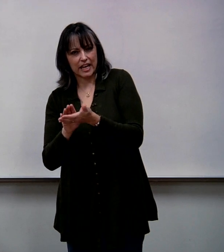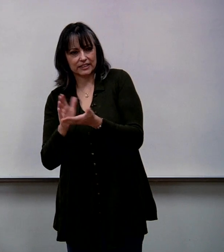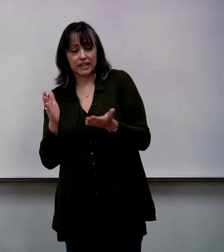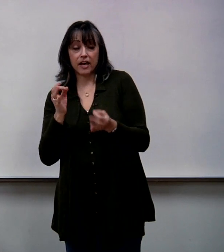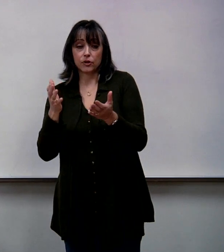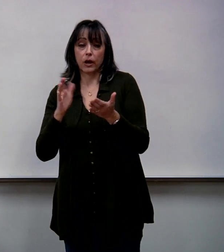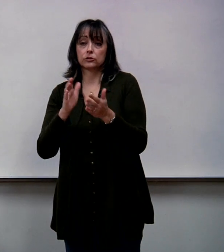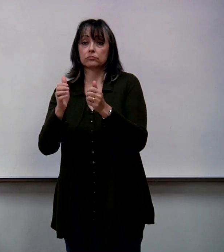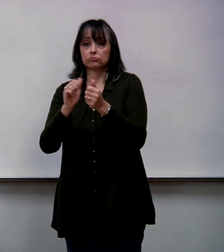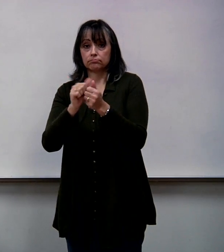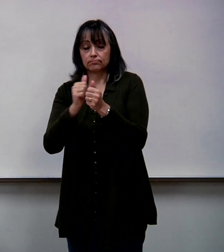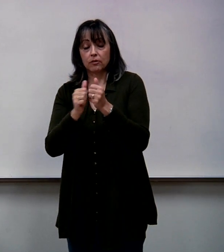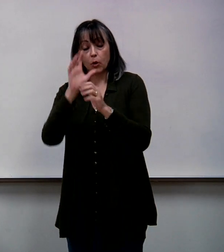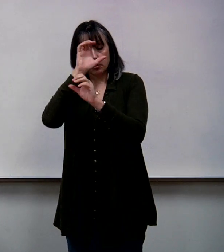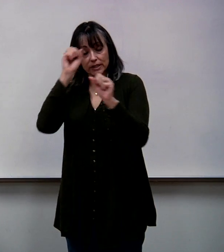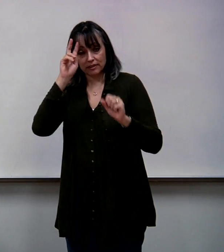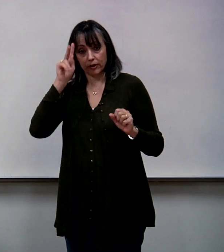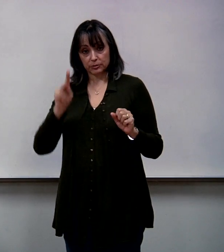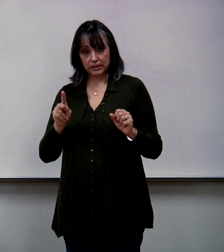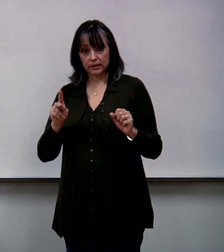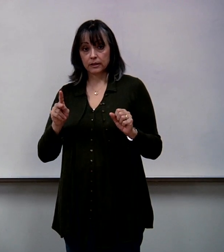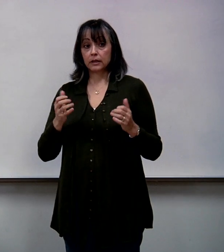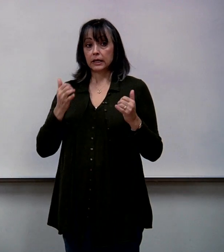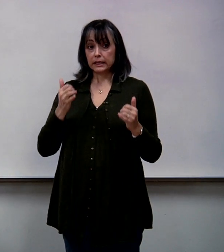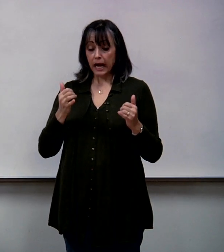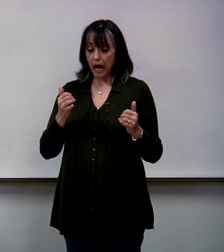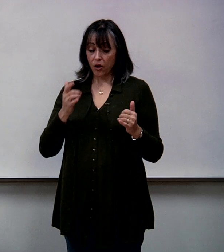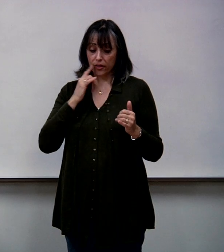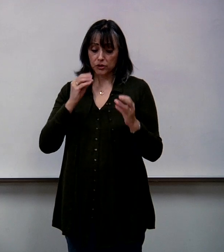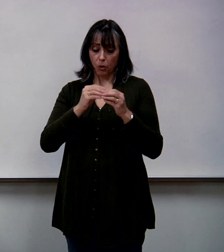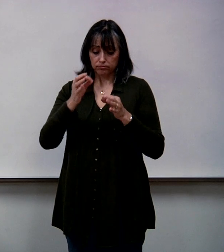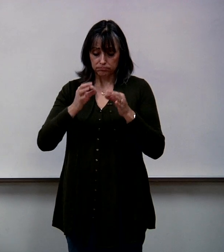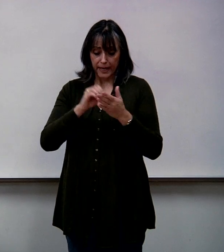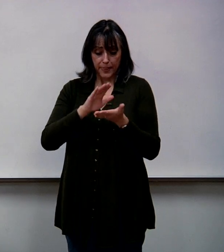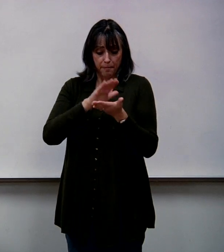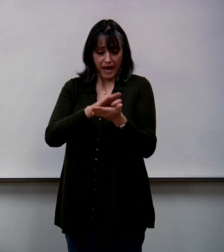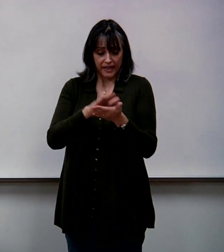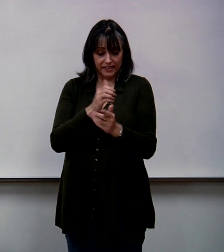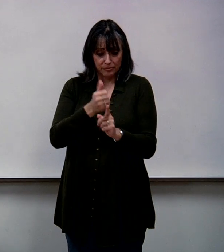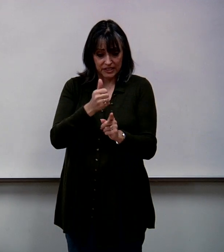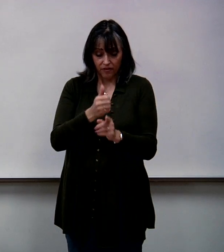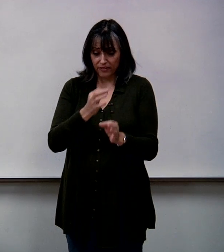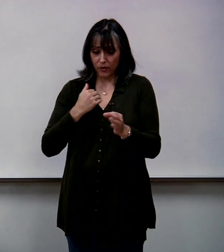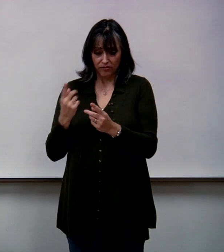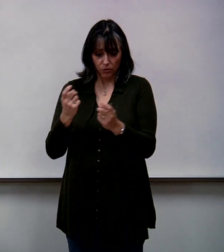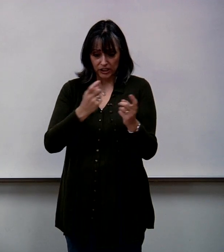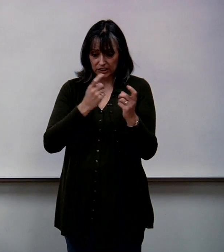packet. Lots of signature and things that you need to read if you have questions about any of that, feel free to contact us through the Facebook page,